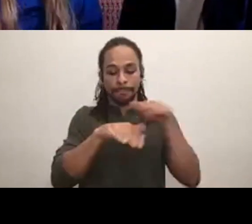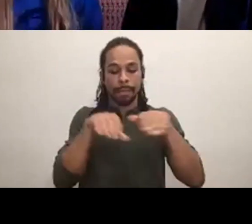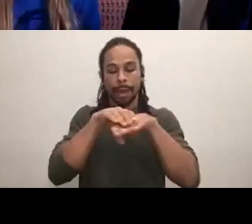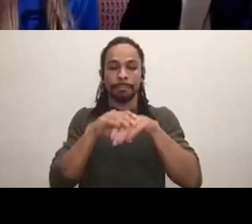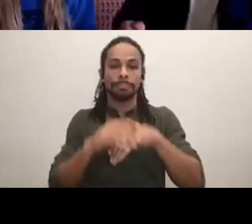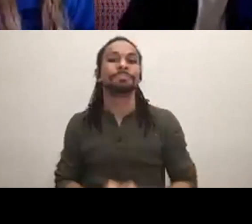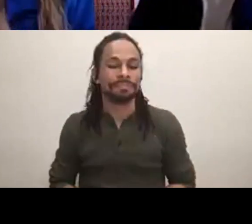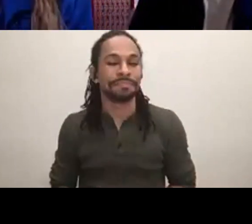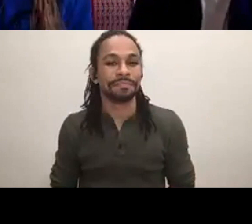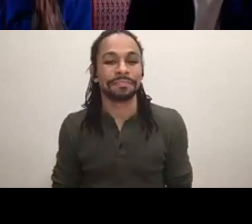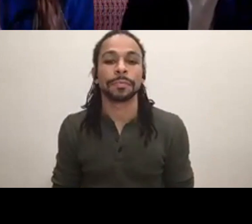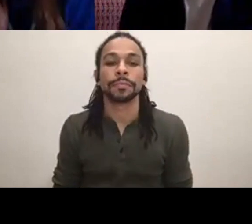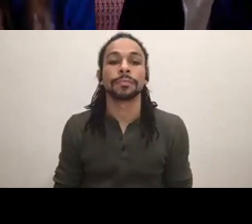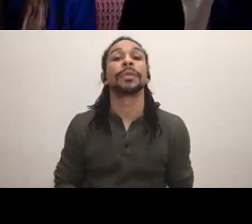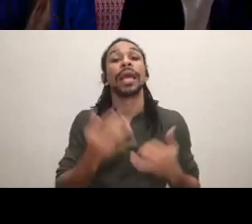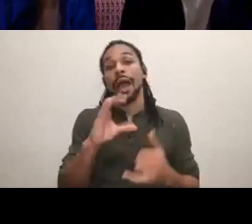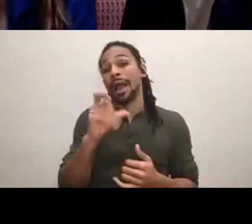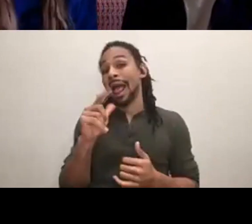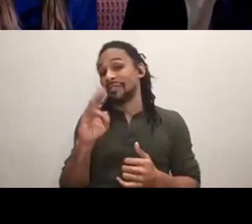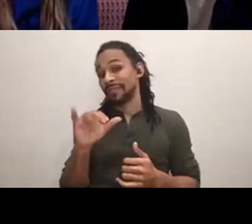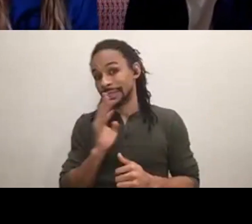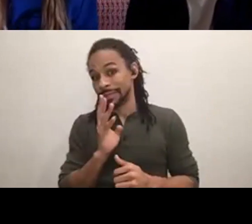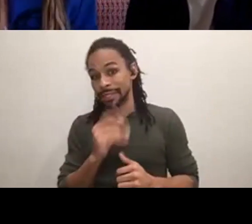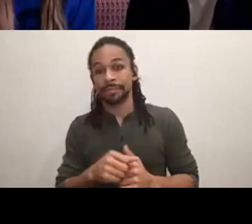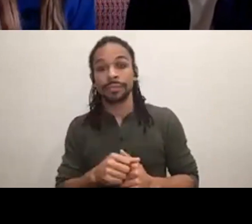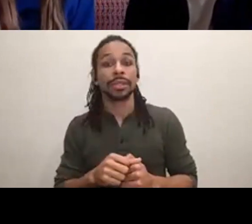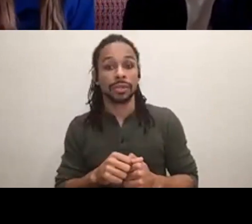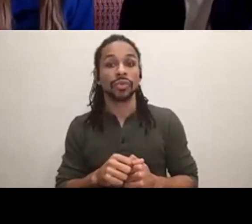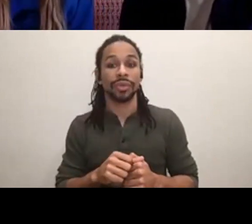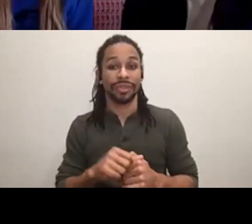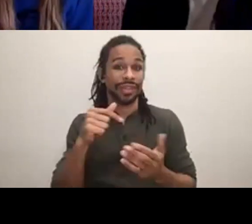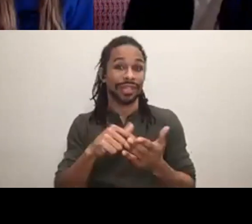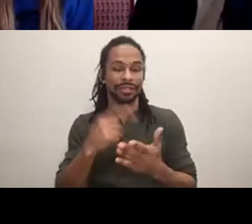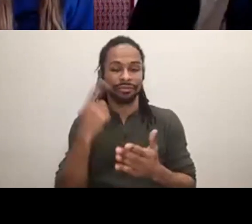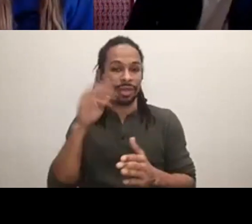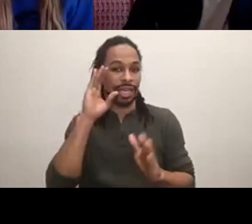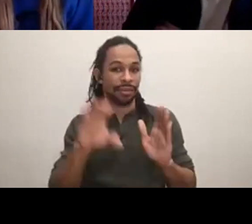the transcript of the chat with attendees after the event so if you want to go back